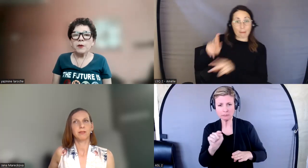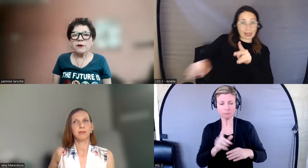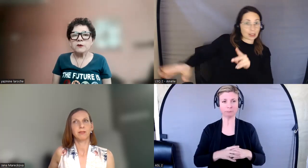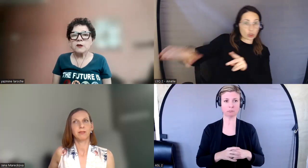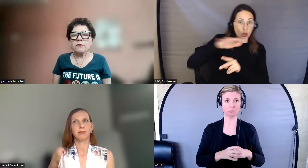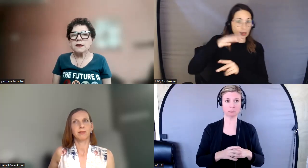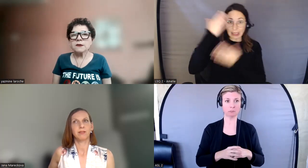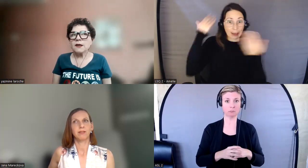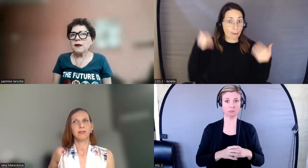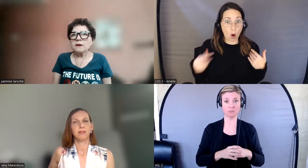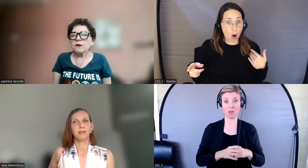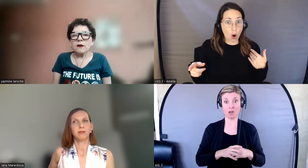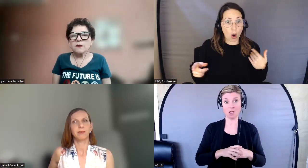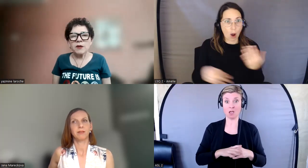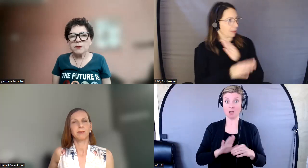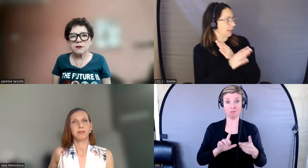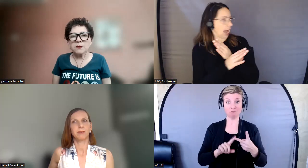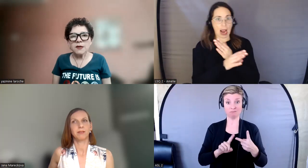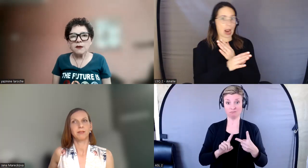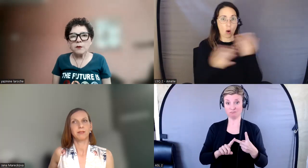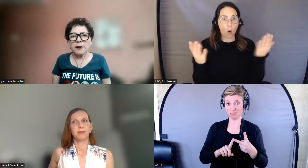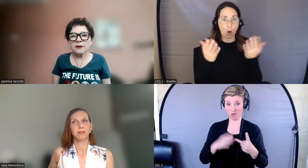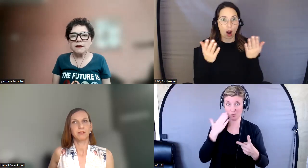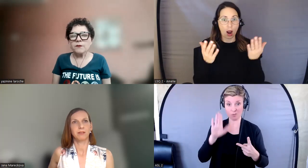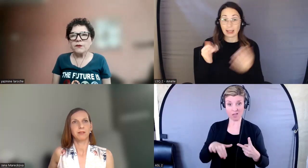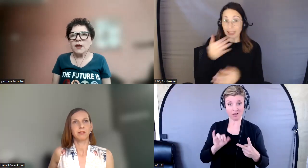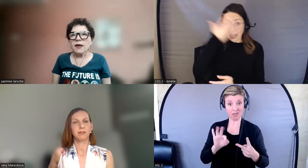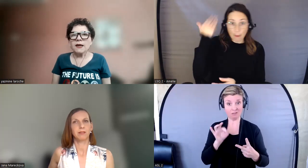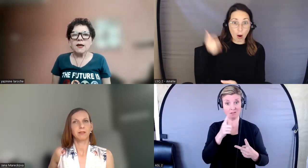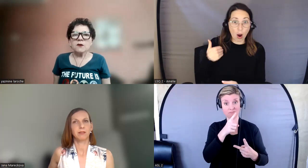barriers that you face they're not going to be able to do anything about it and I know